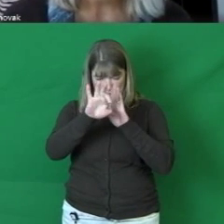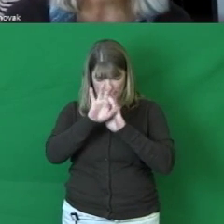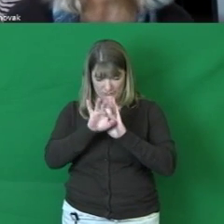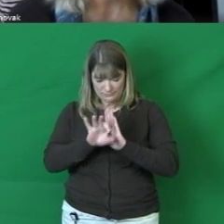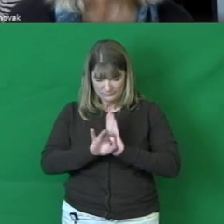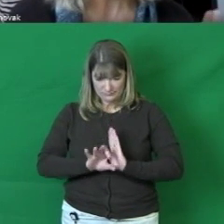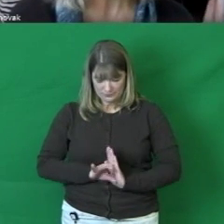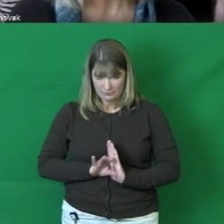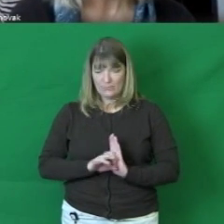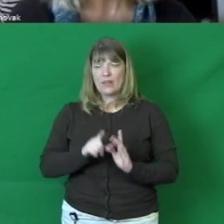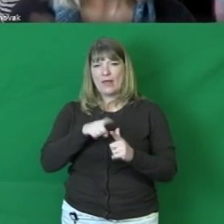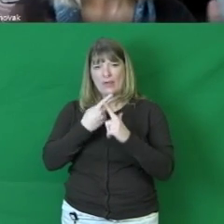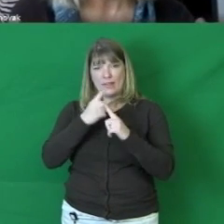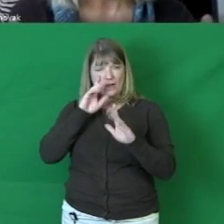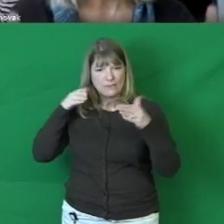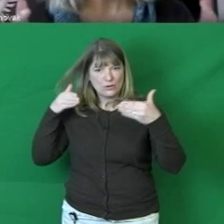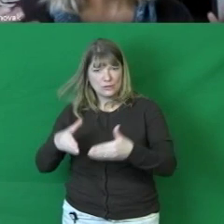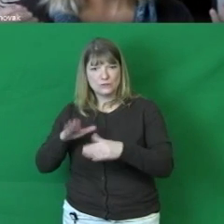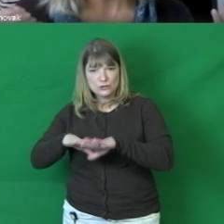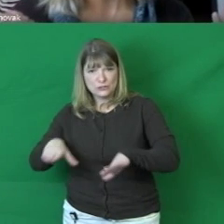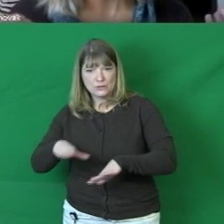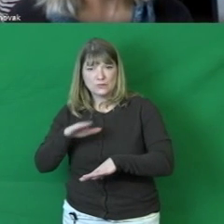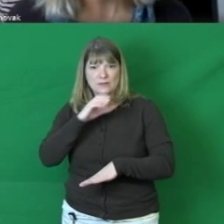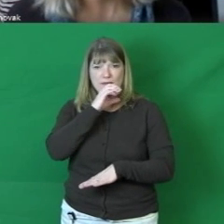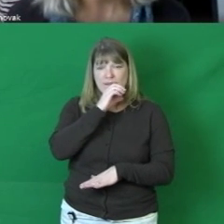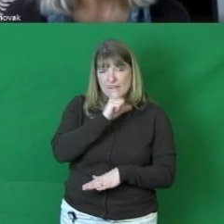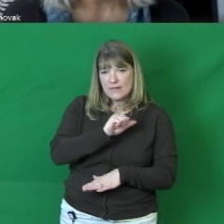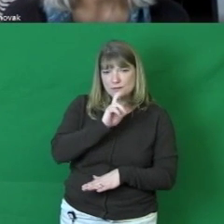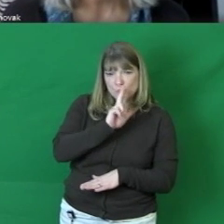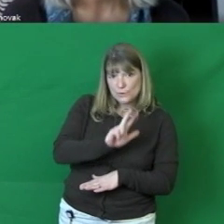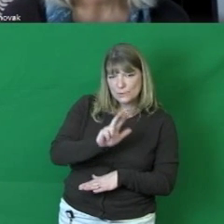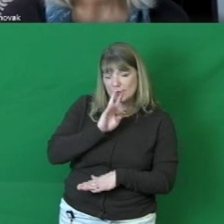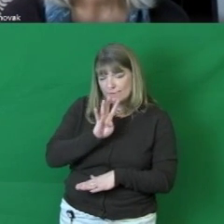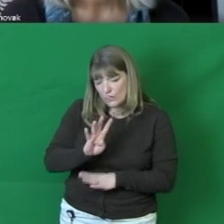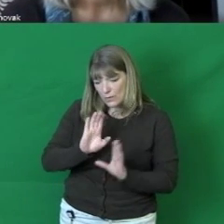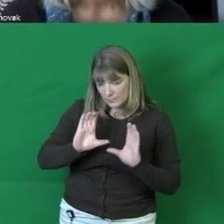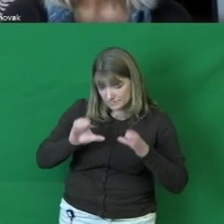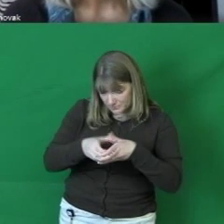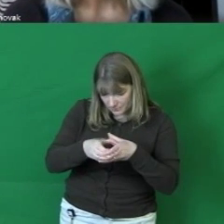I really focused on children age three and four years old.